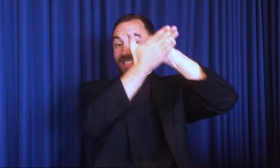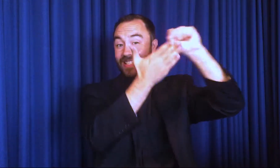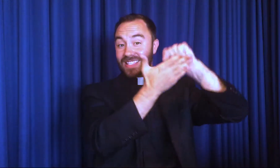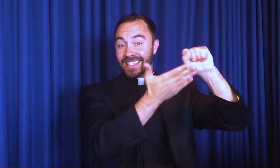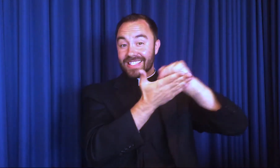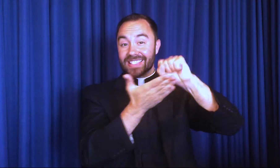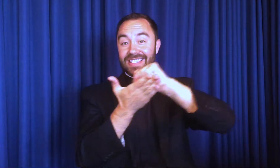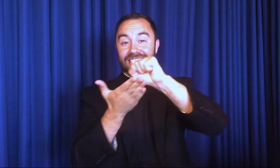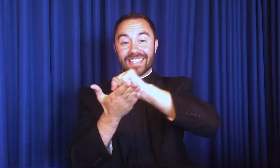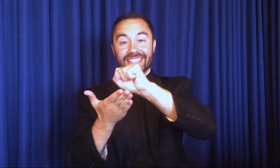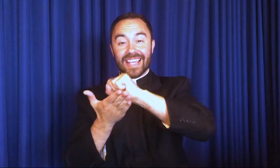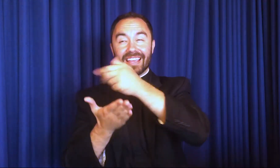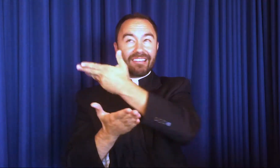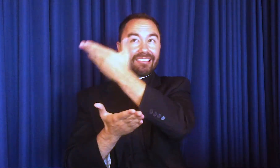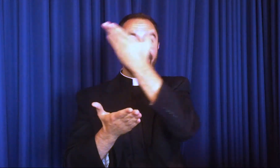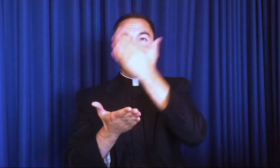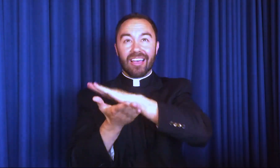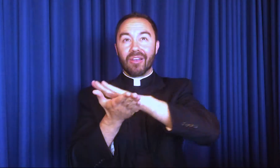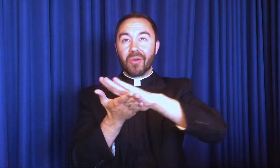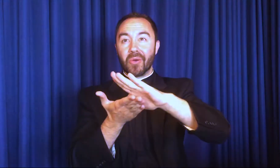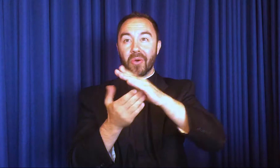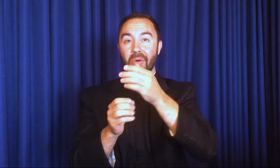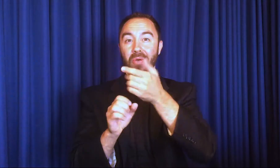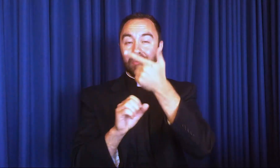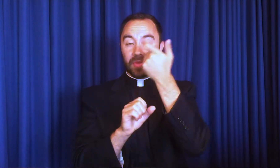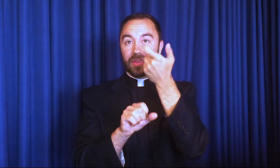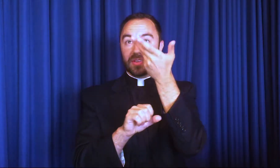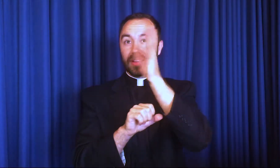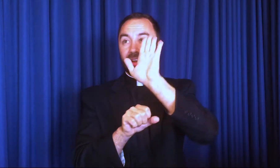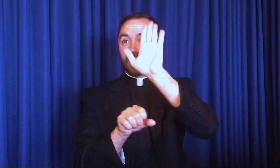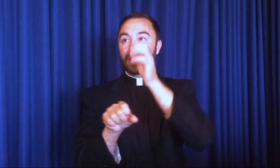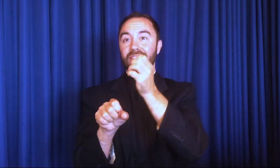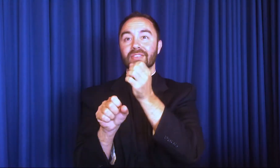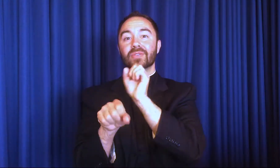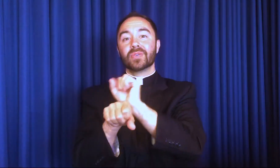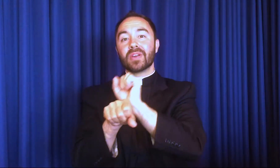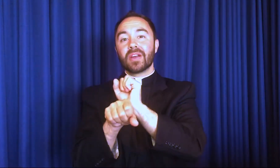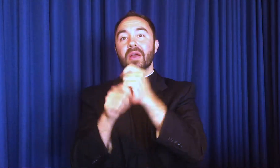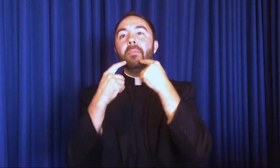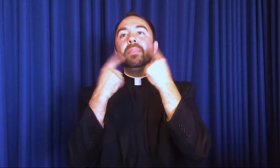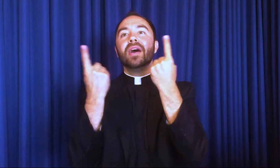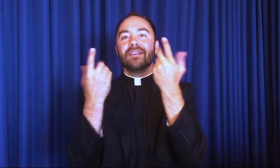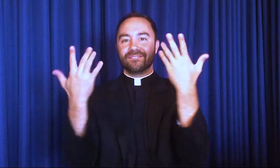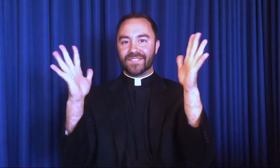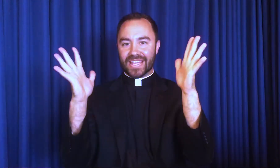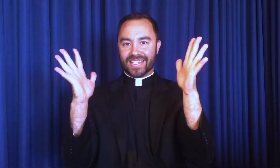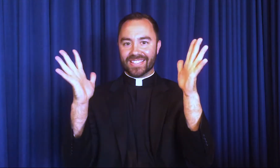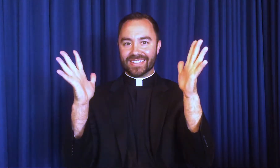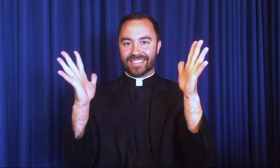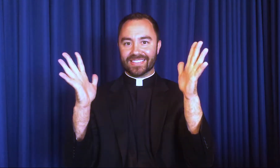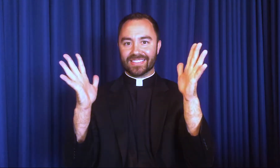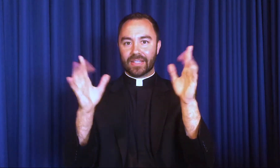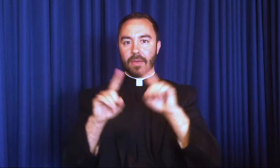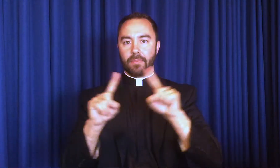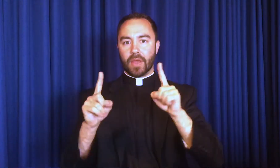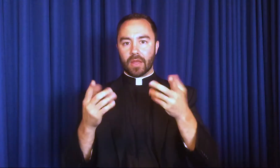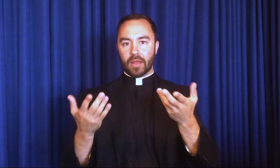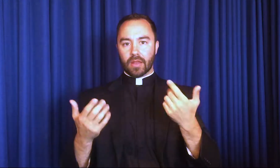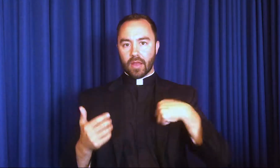mean as well the saints in heaven of whom God's work of sanctification is already completed or holy. But for those